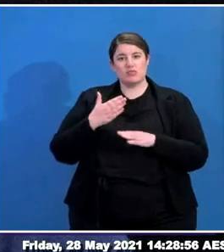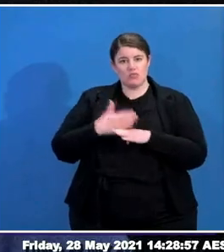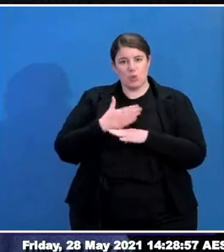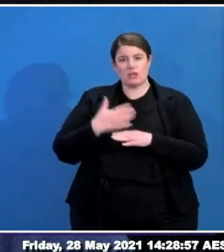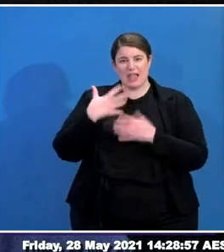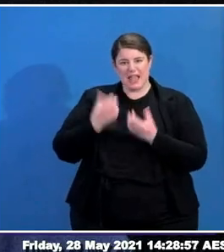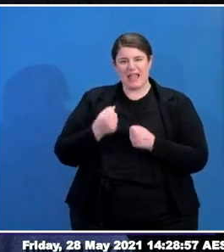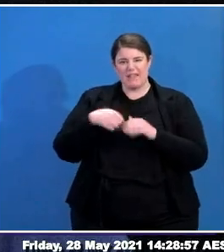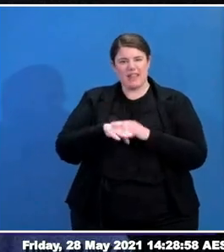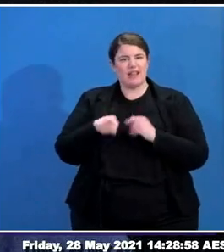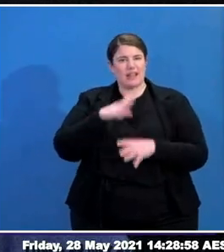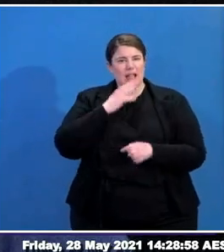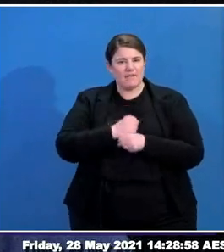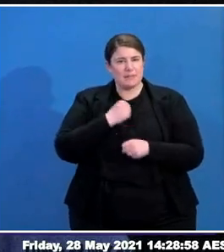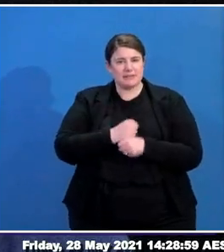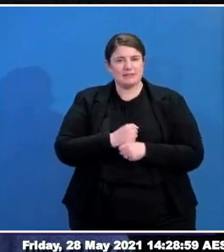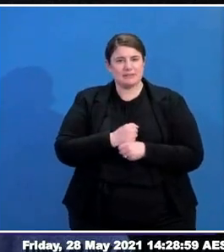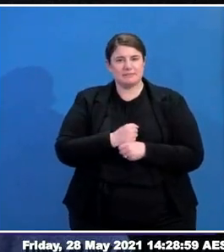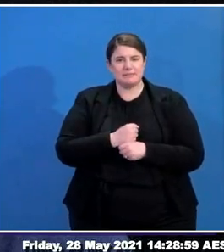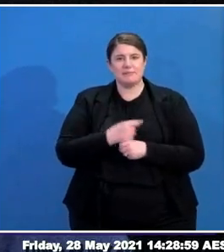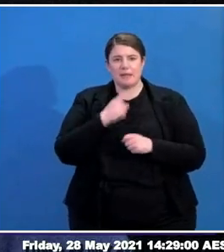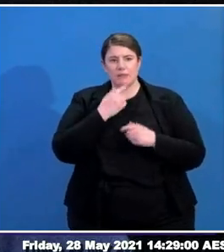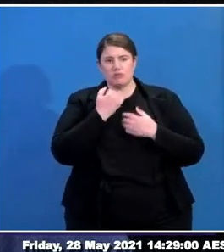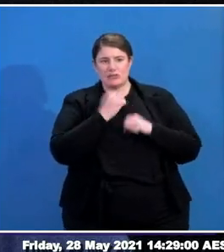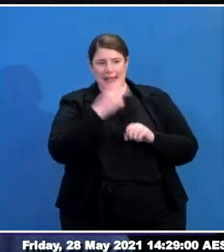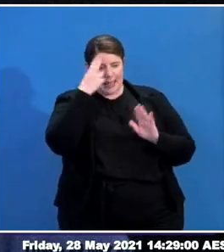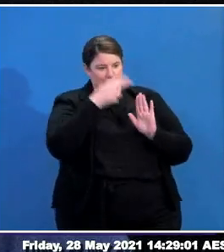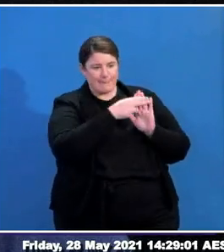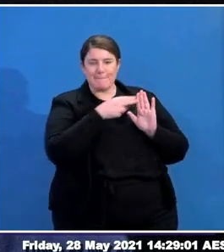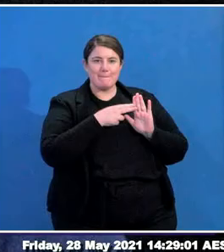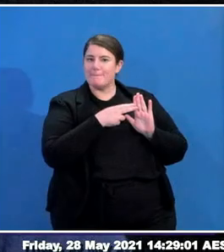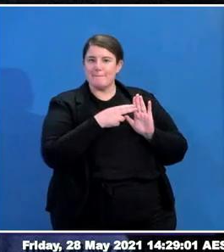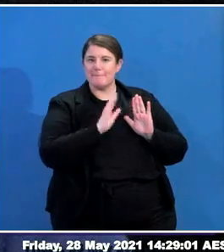a public sector workforce, which of course have very strong sanctions